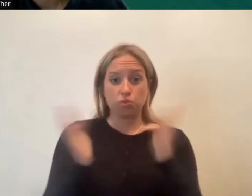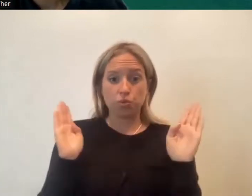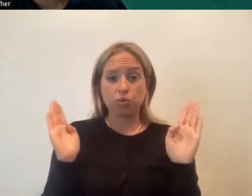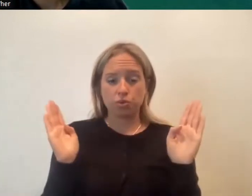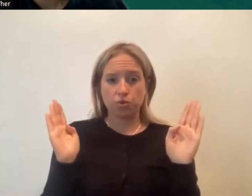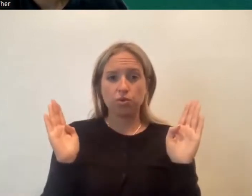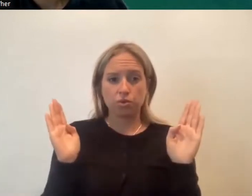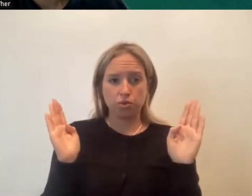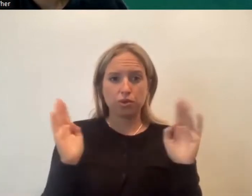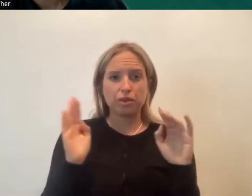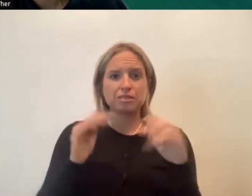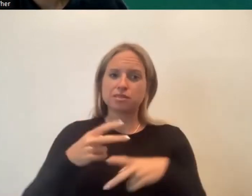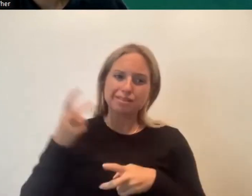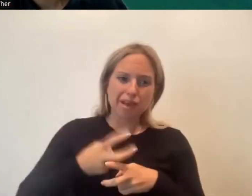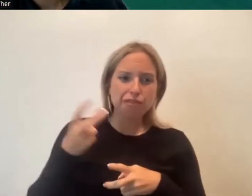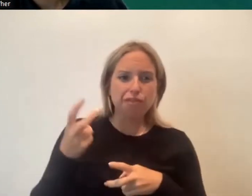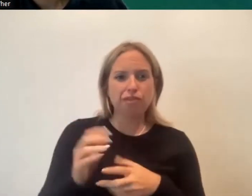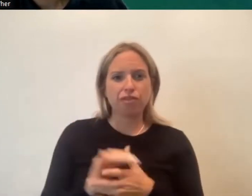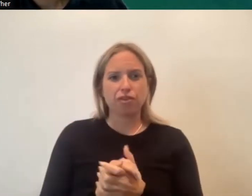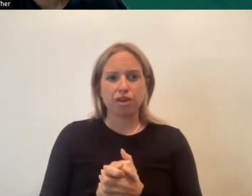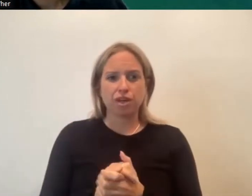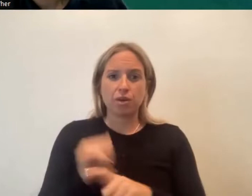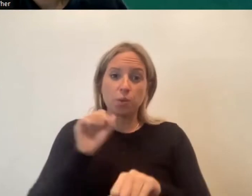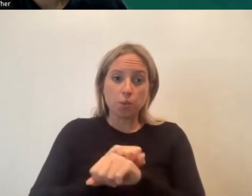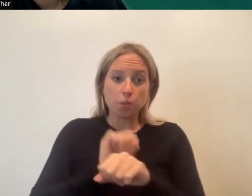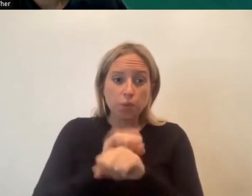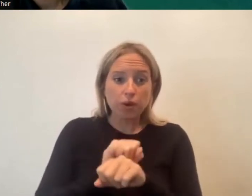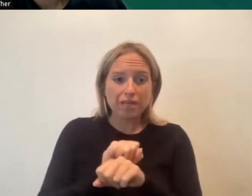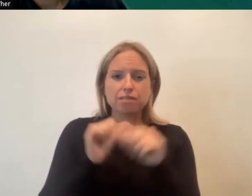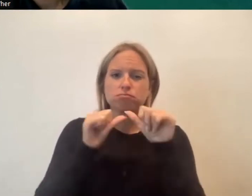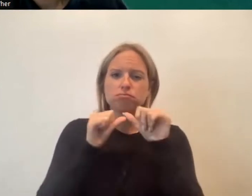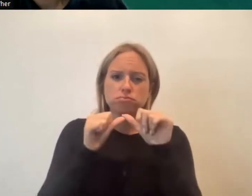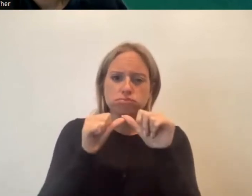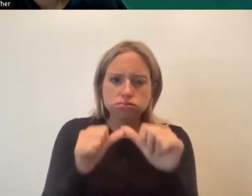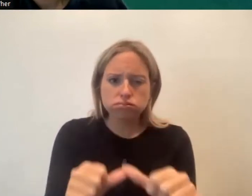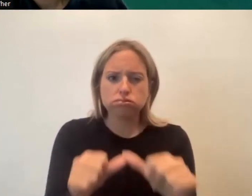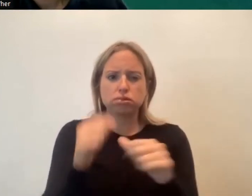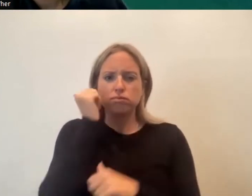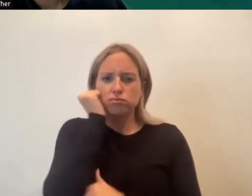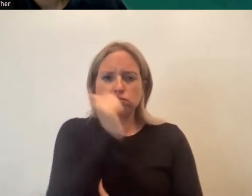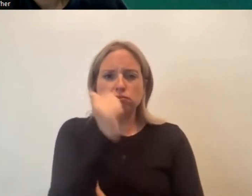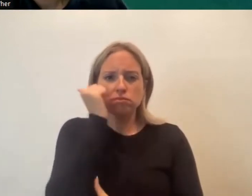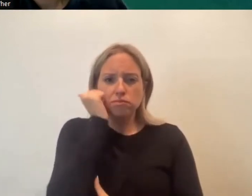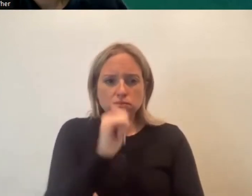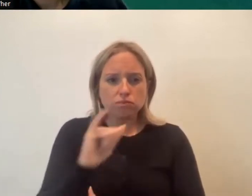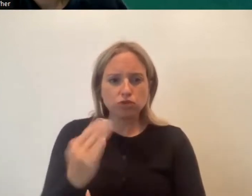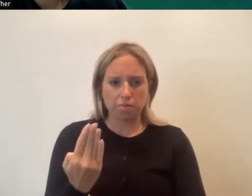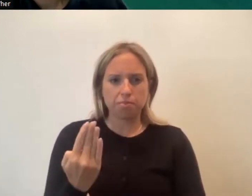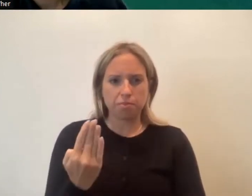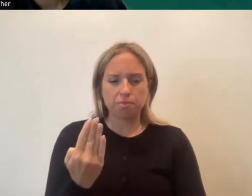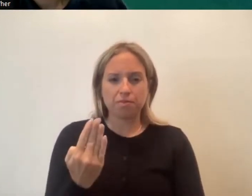it's difficult to be working a consistent day in day in job and still try to get social